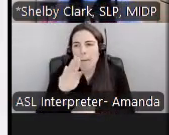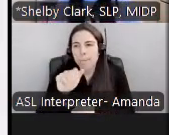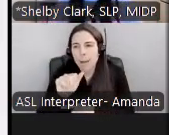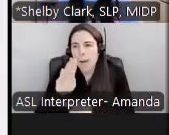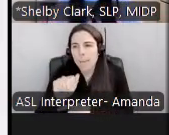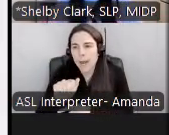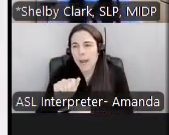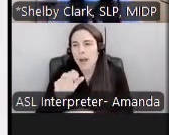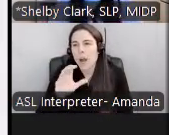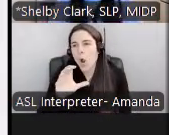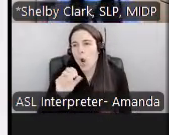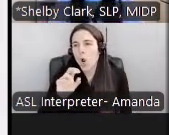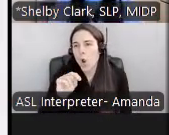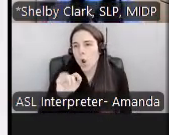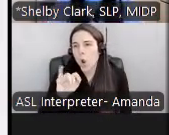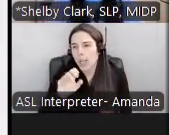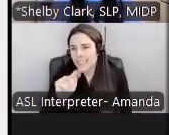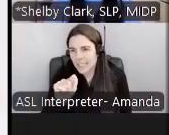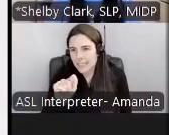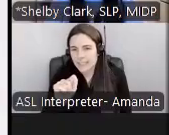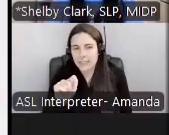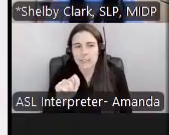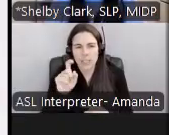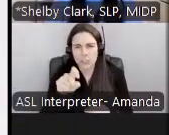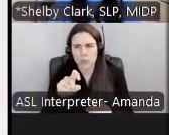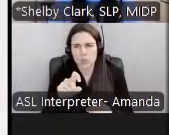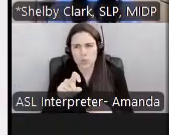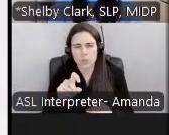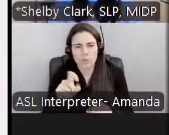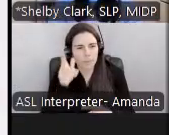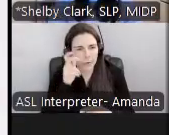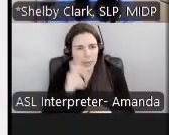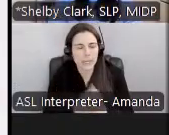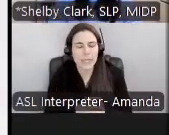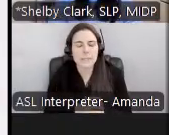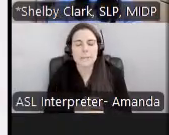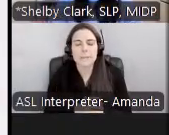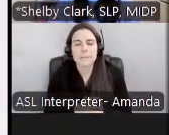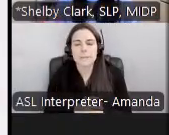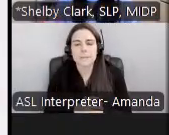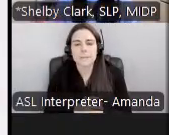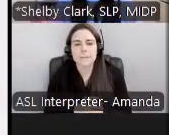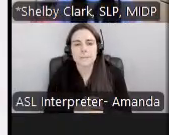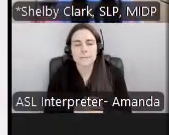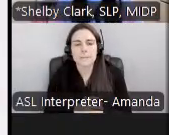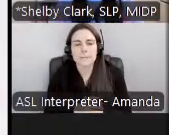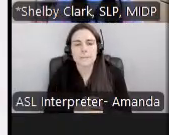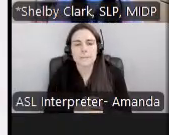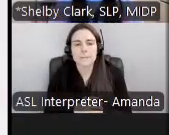vowel combinations that should be emerging. So using the house